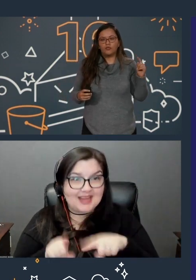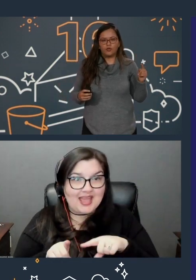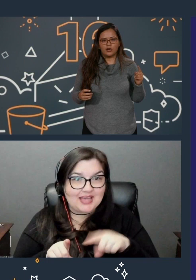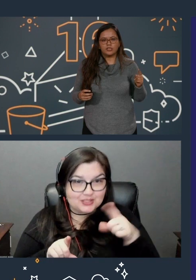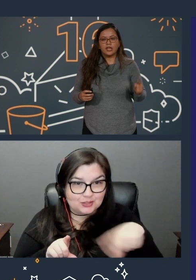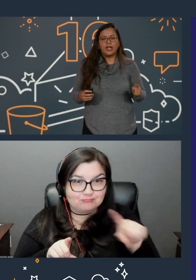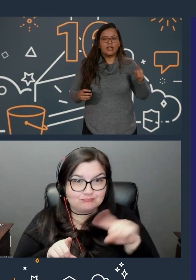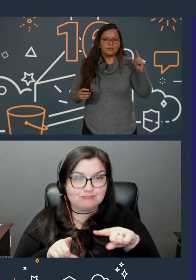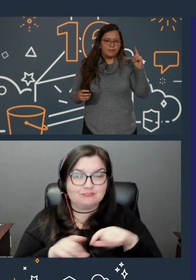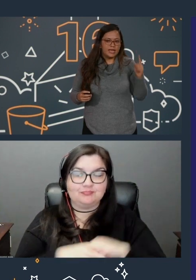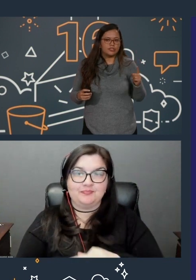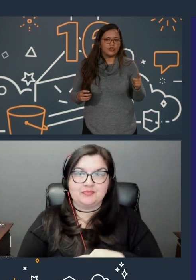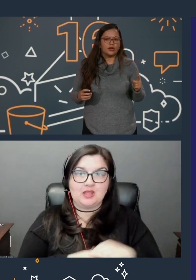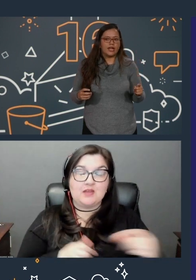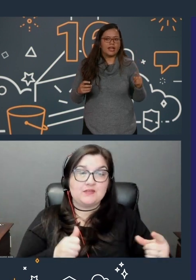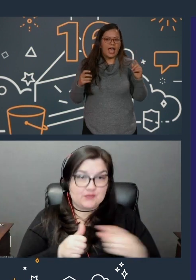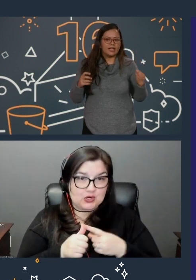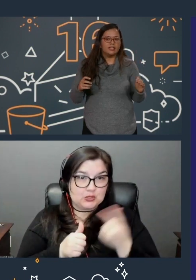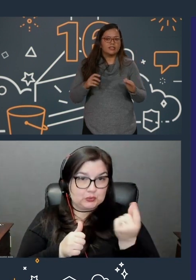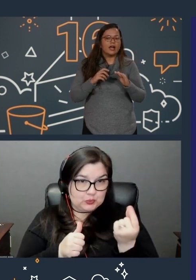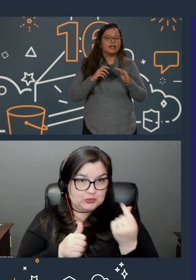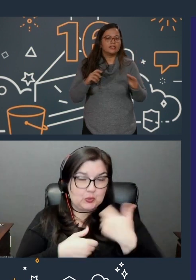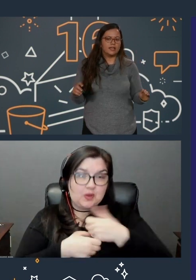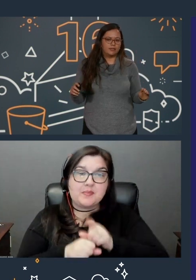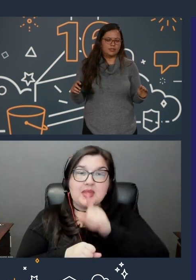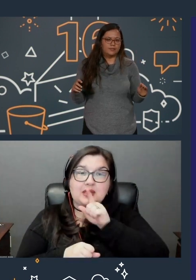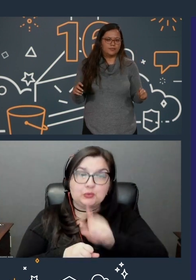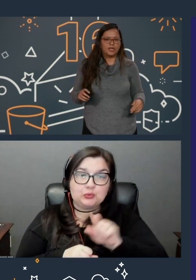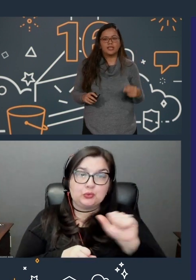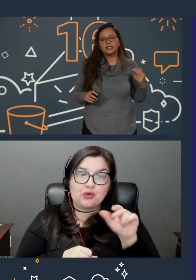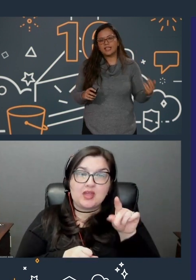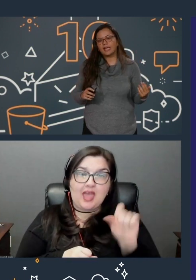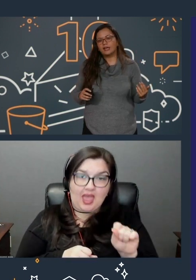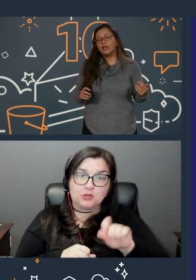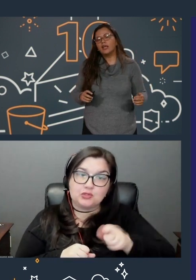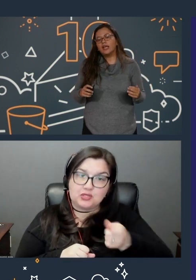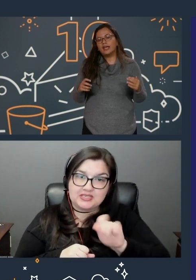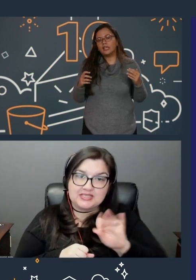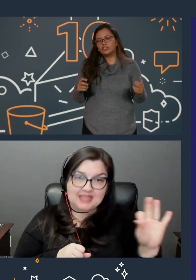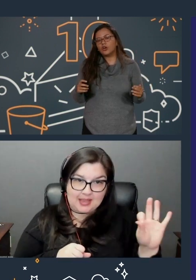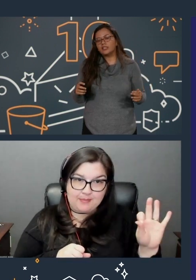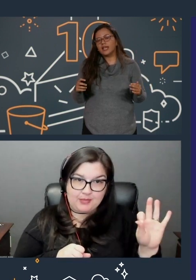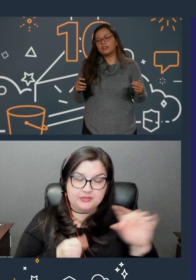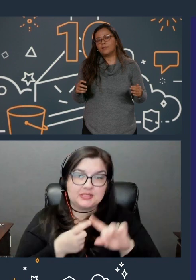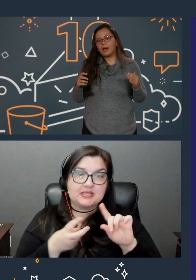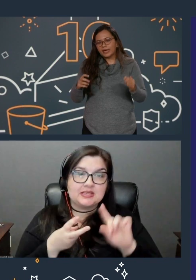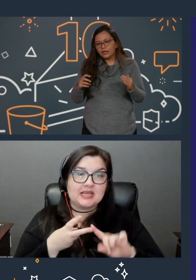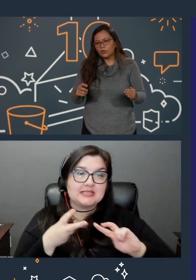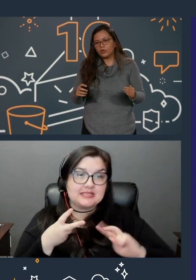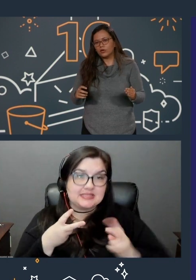First, it makes sure that ACLs are disabled. Second, it ensures that the bucket owner